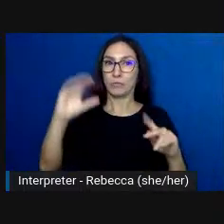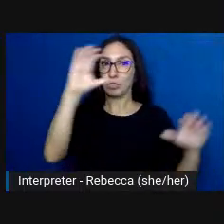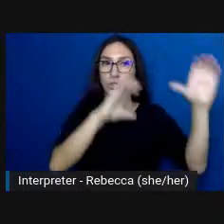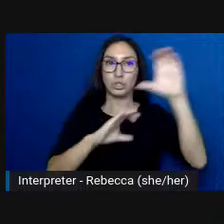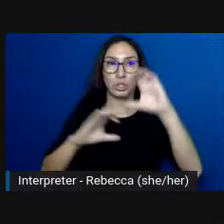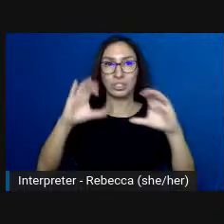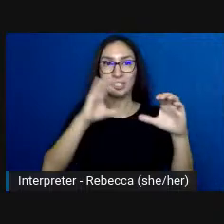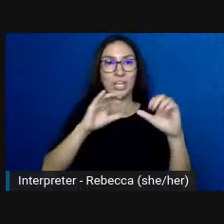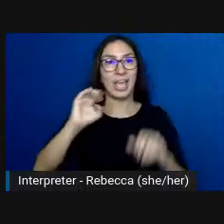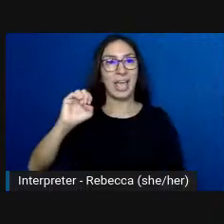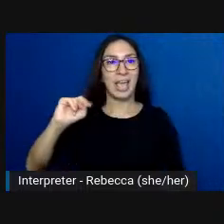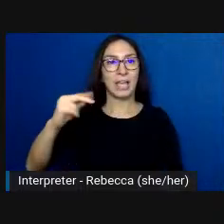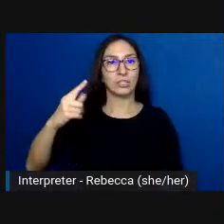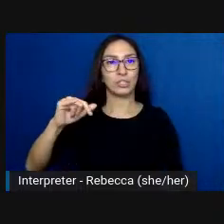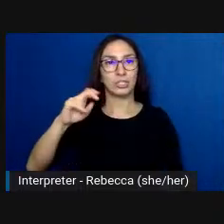features that I want to alert you to